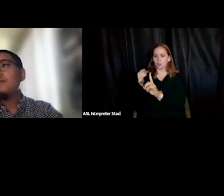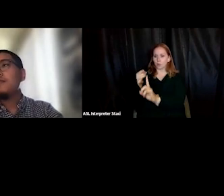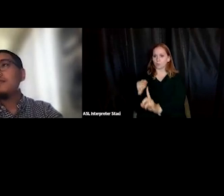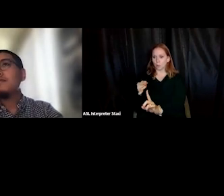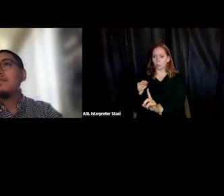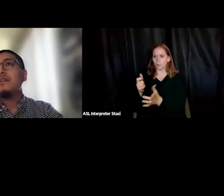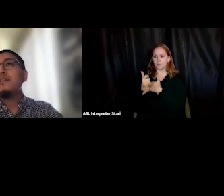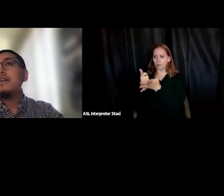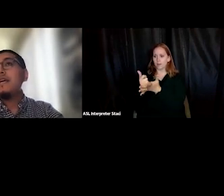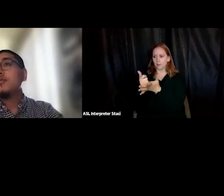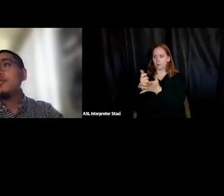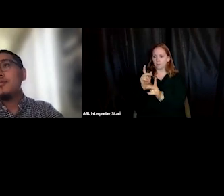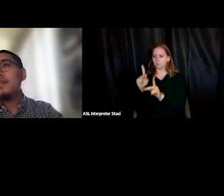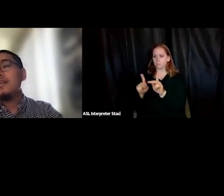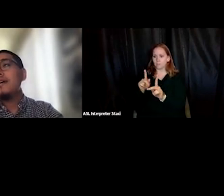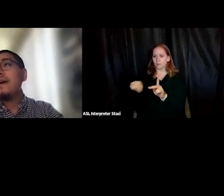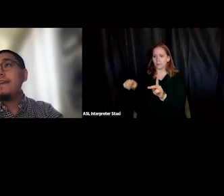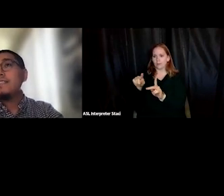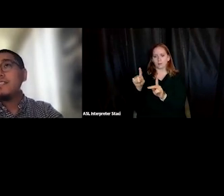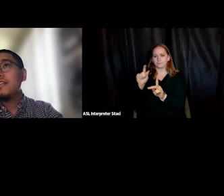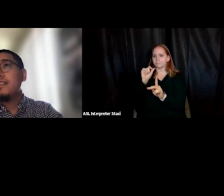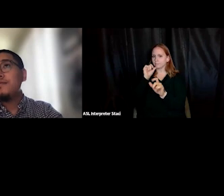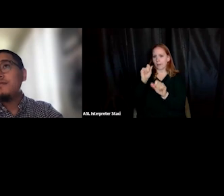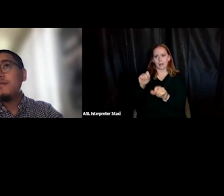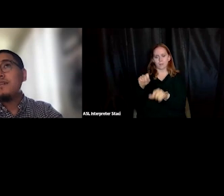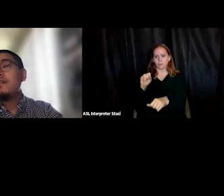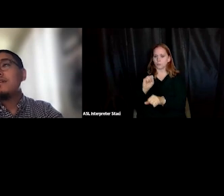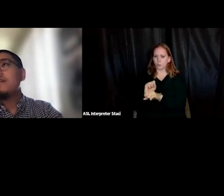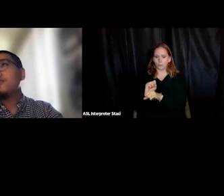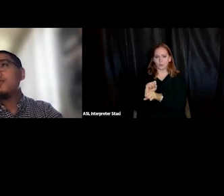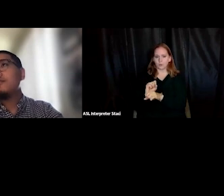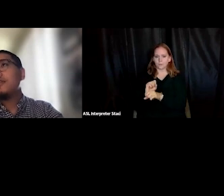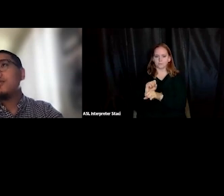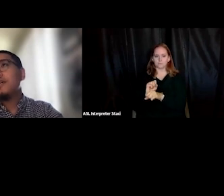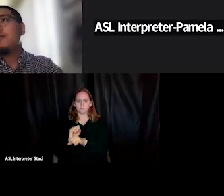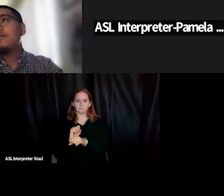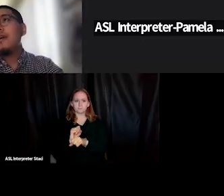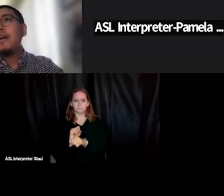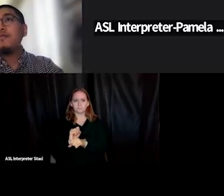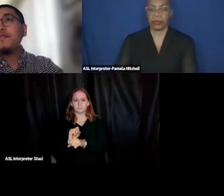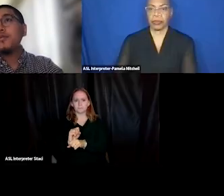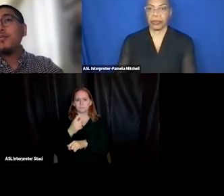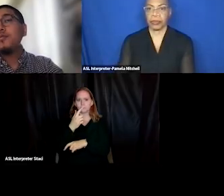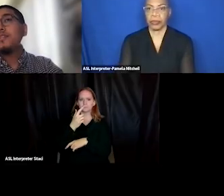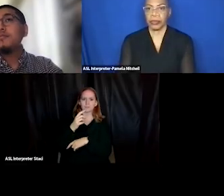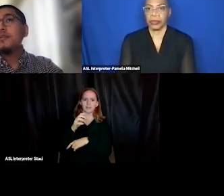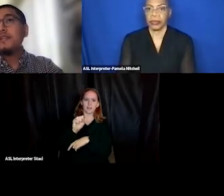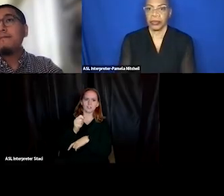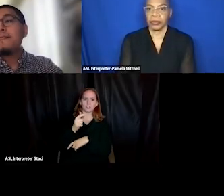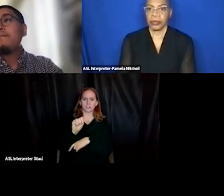that were unable to work at SGA level due to a mental health and/or physical disability.